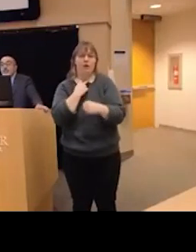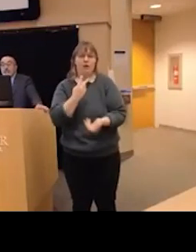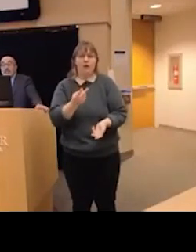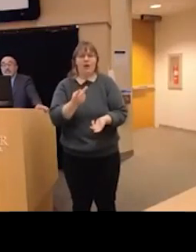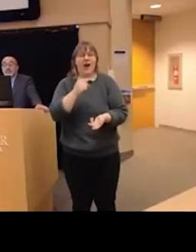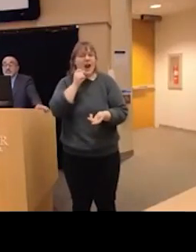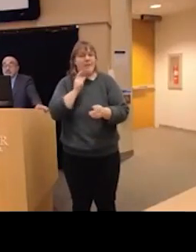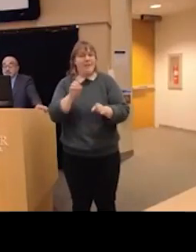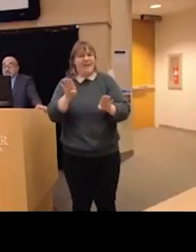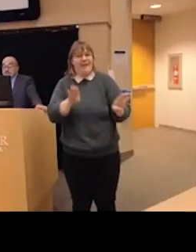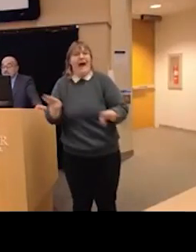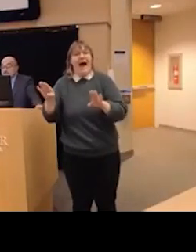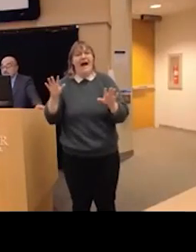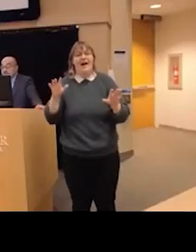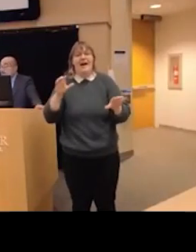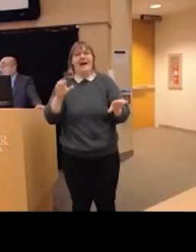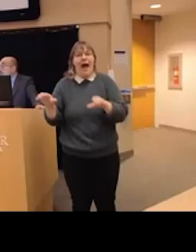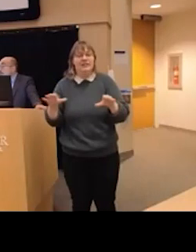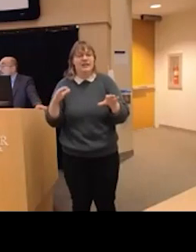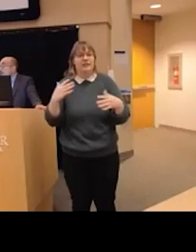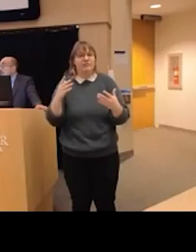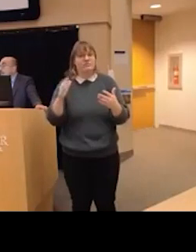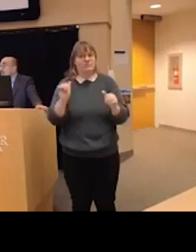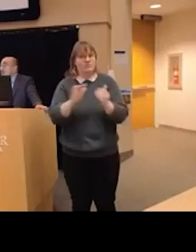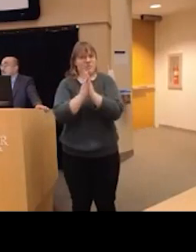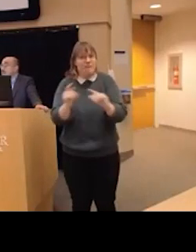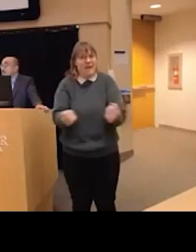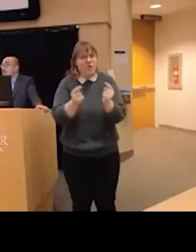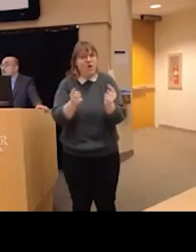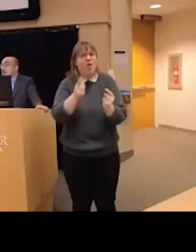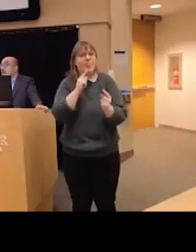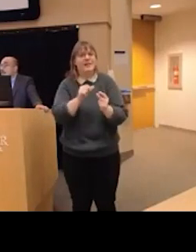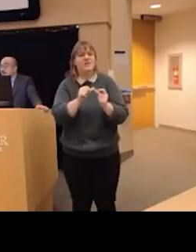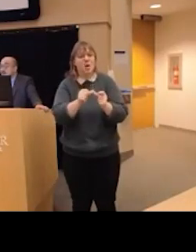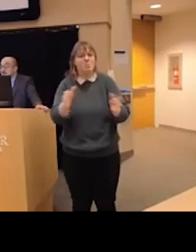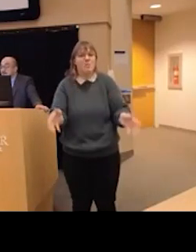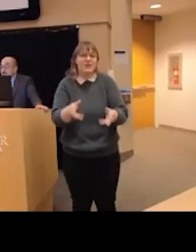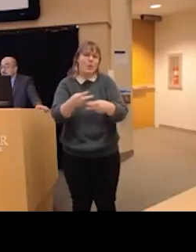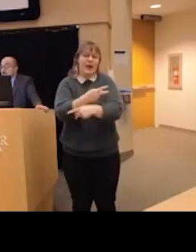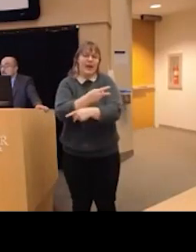not being active itself is actually uh quite painful and that's perpetuated by um something